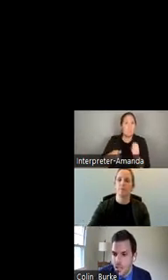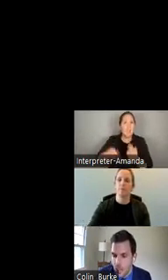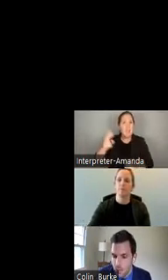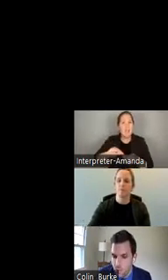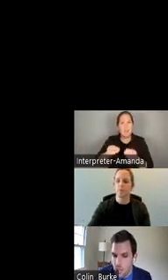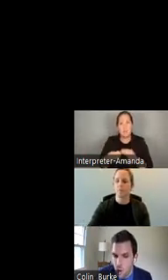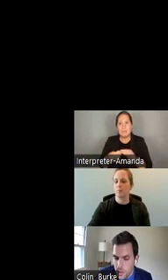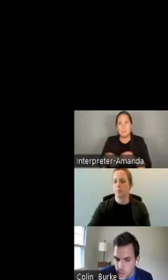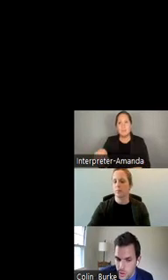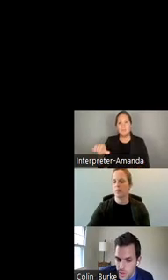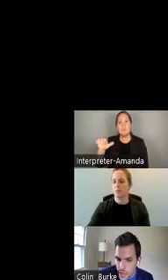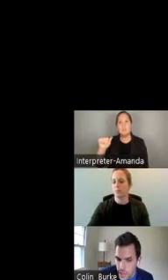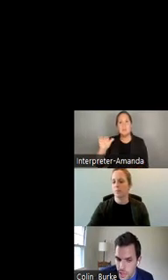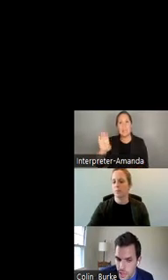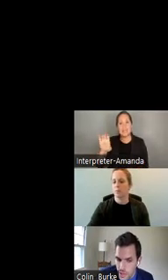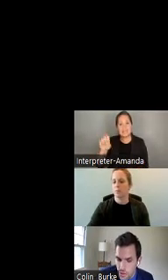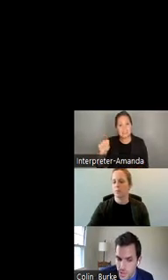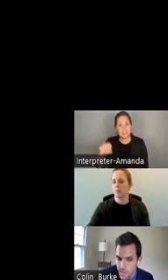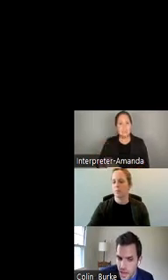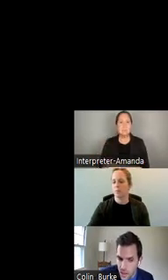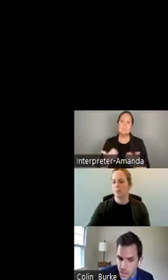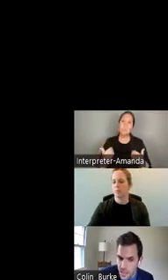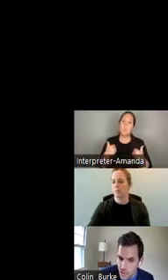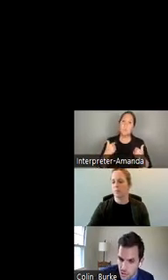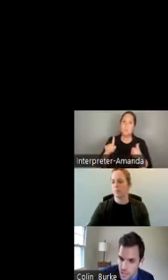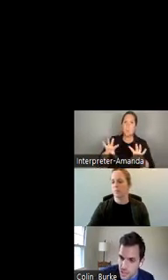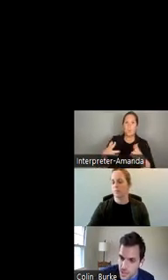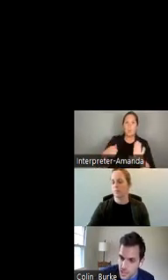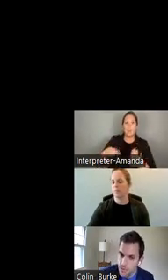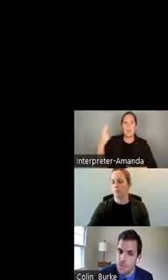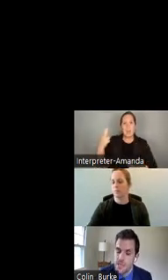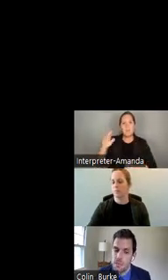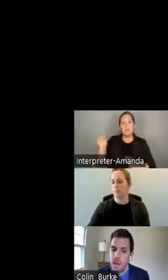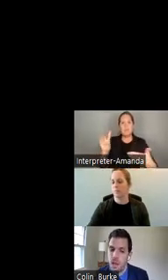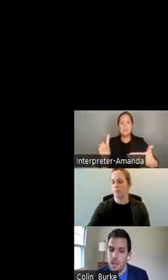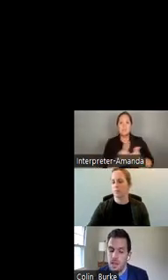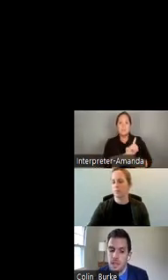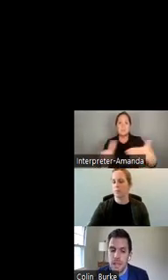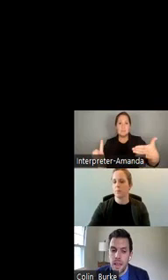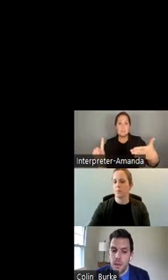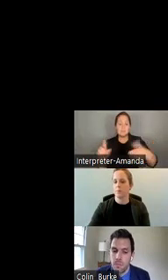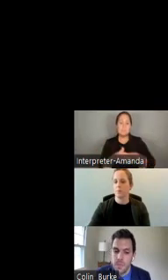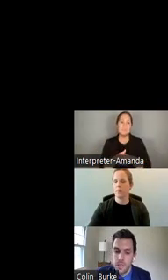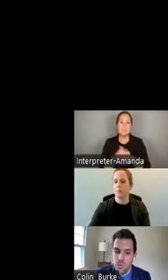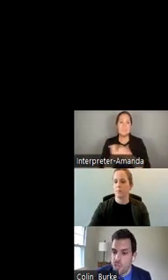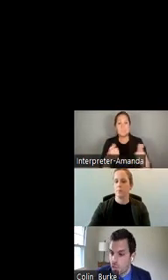we know that youth in in these groups have higher rates of discrimination stigma based upon racial